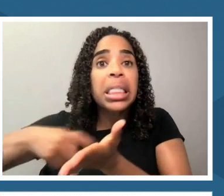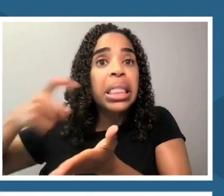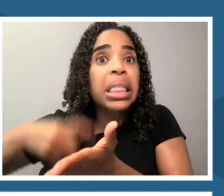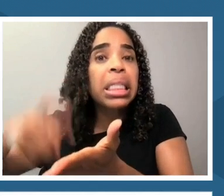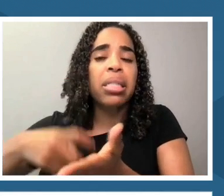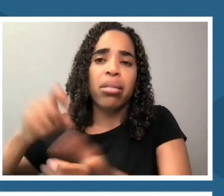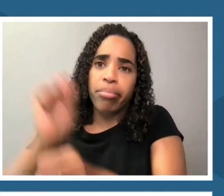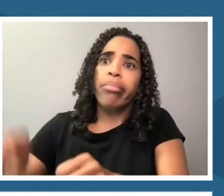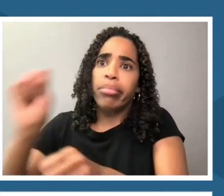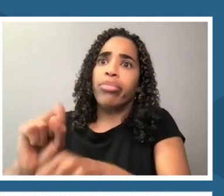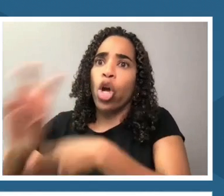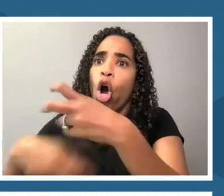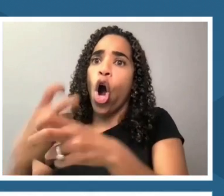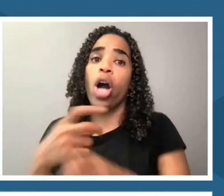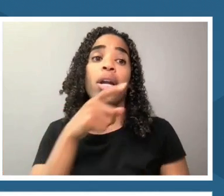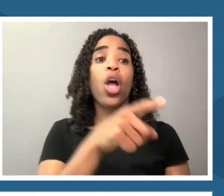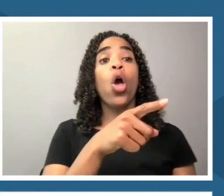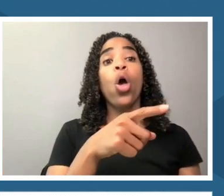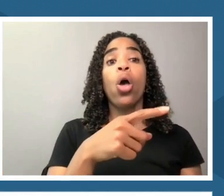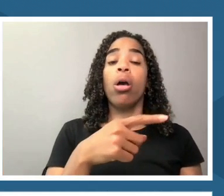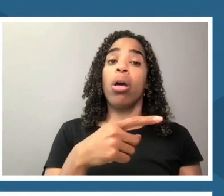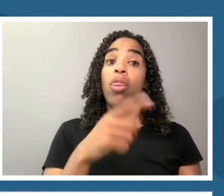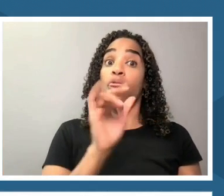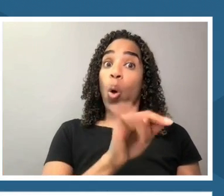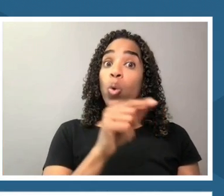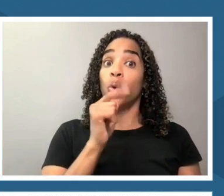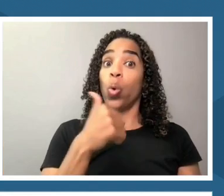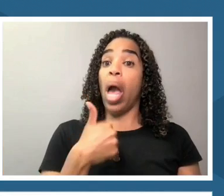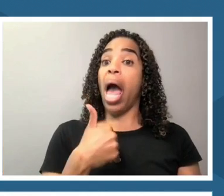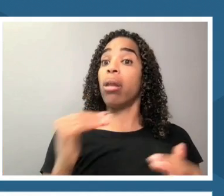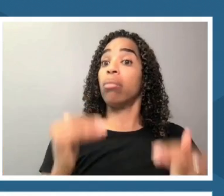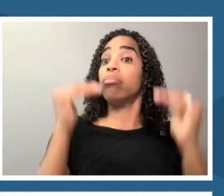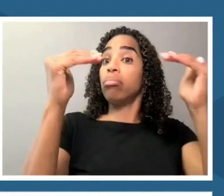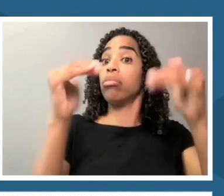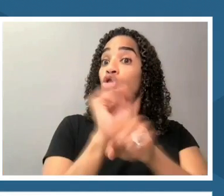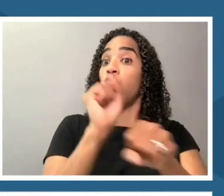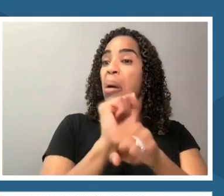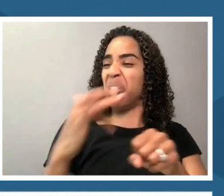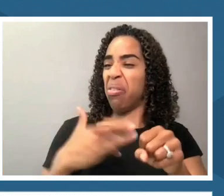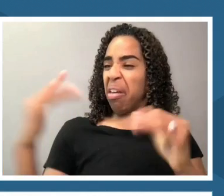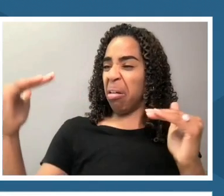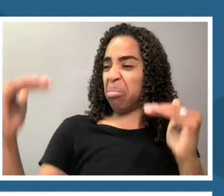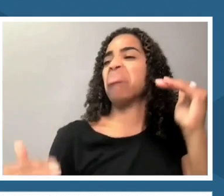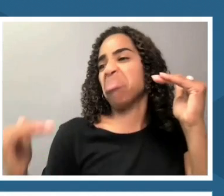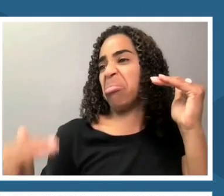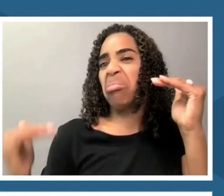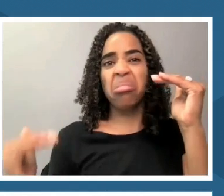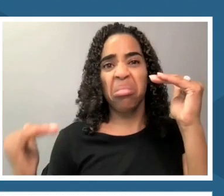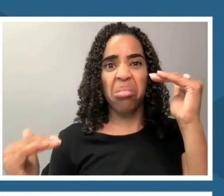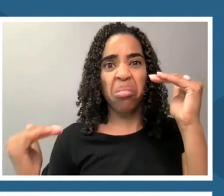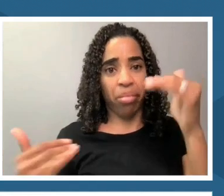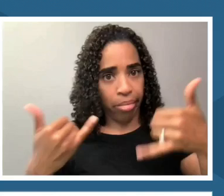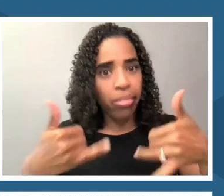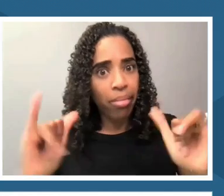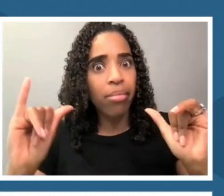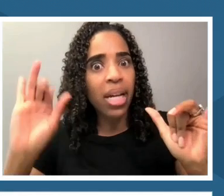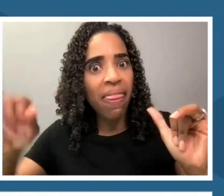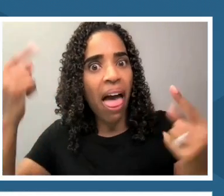chinese workers as competition for jobs and sentiment still held against many immigrant communities today